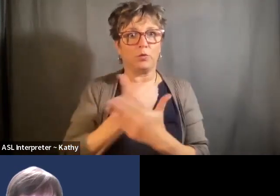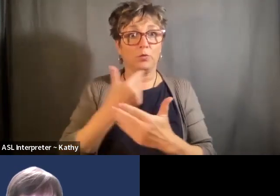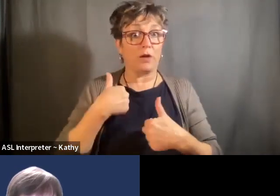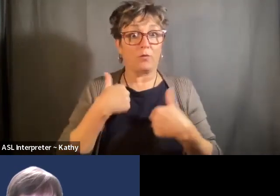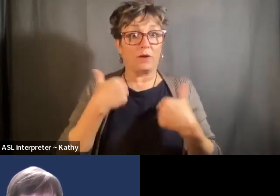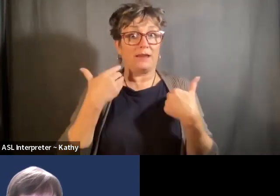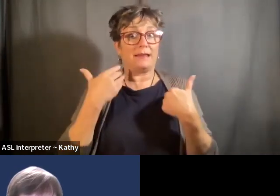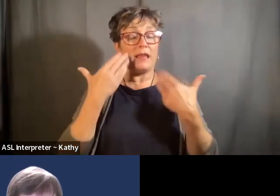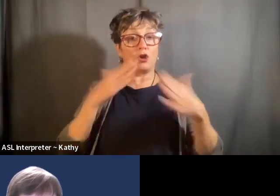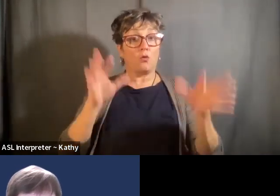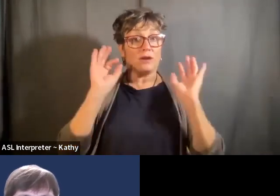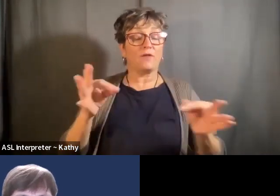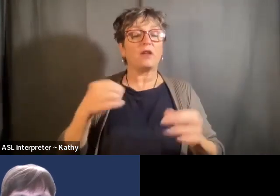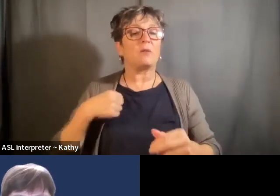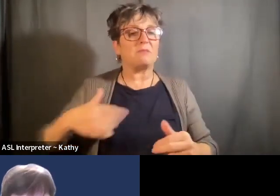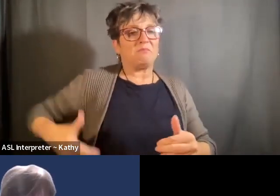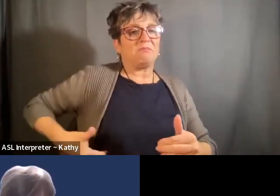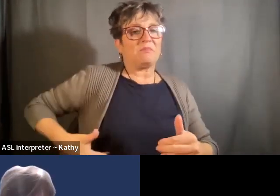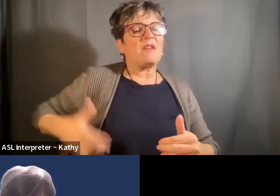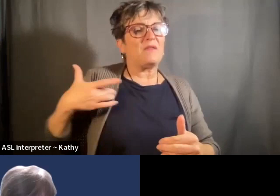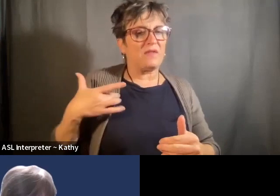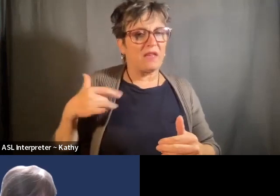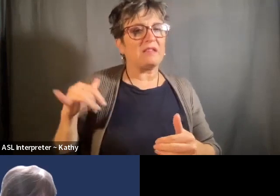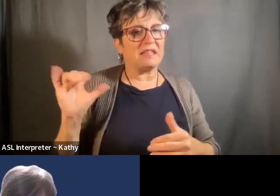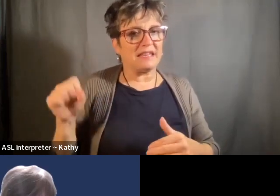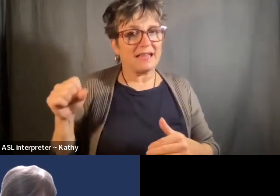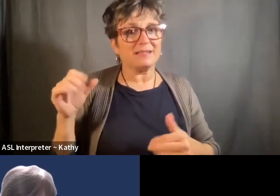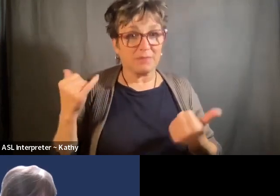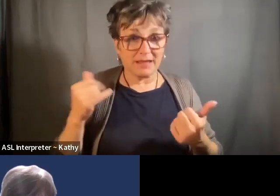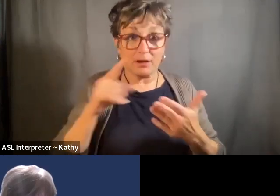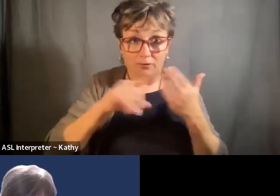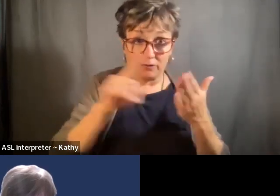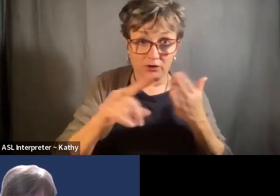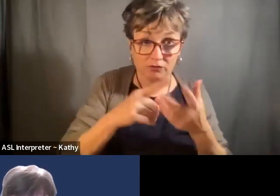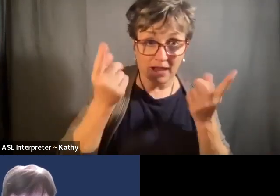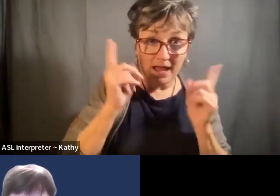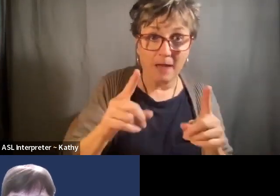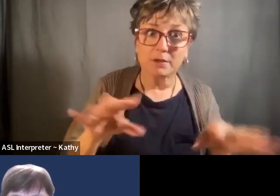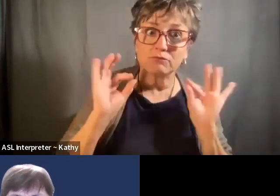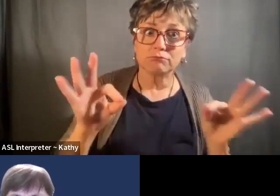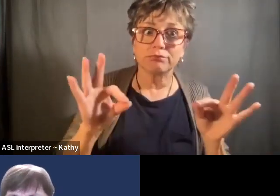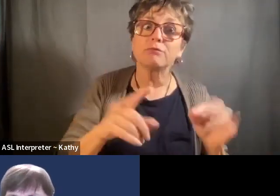could lead to new knowledge that could lead to treatments. So um, thank you again, Bill, and